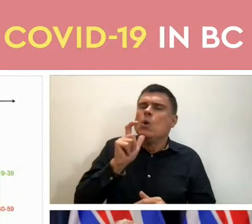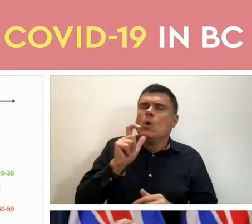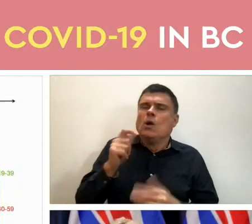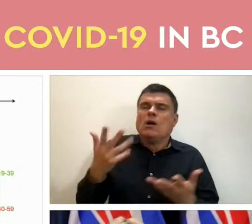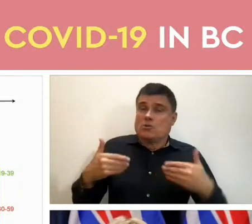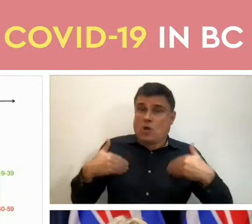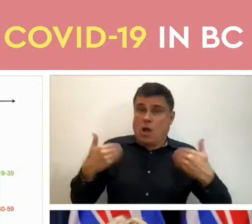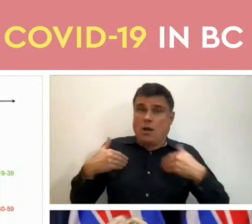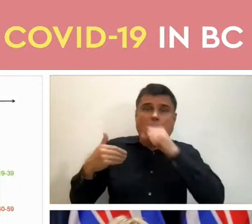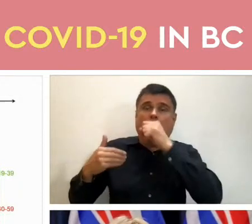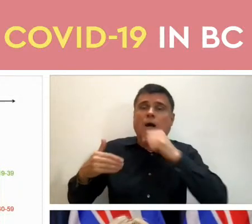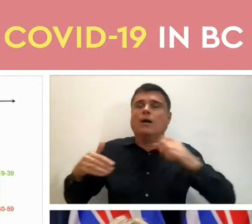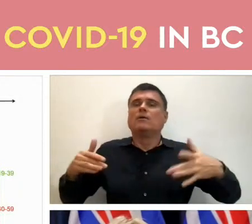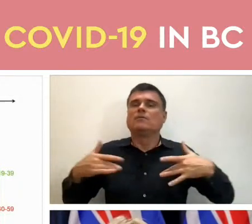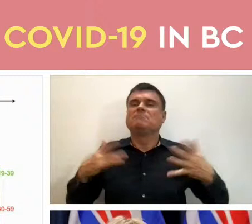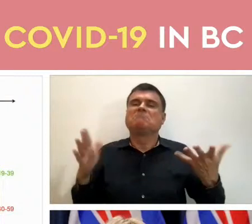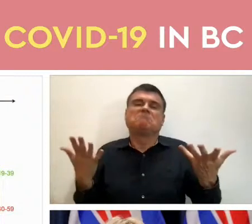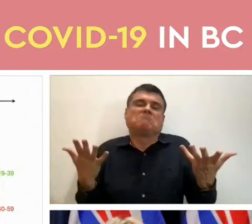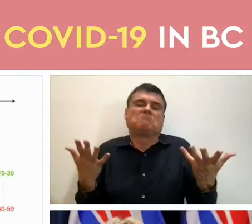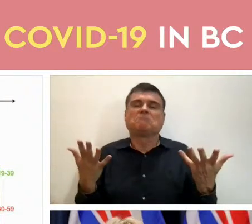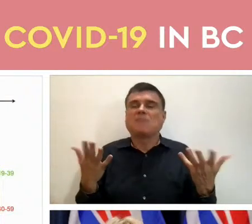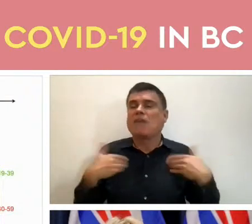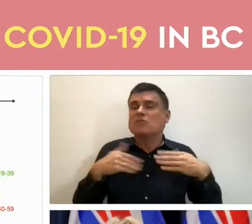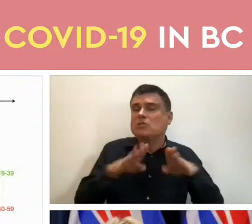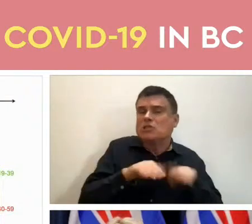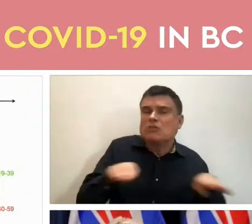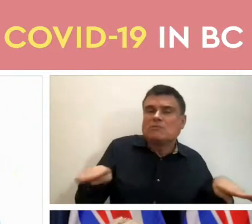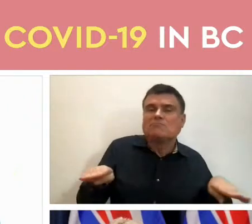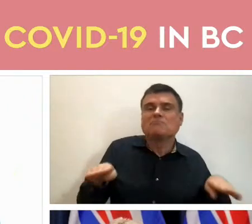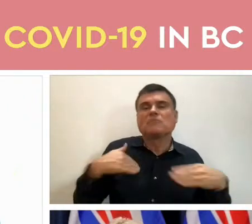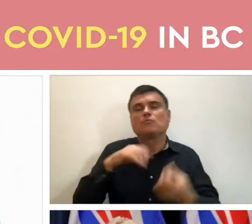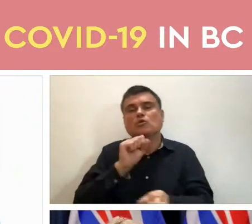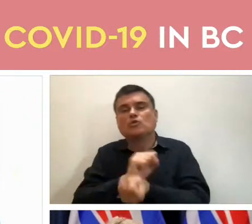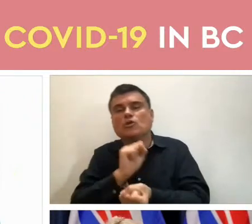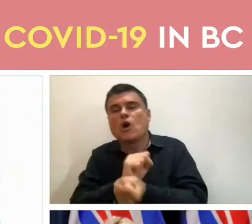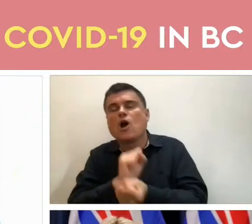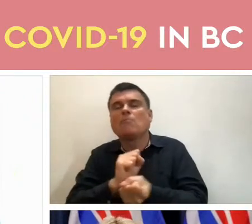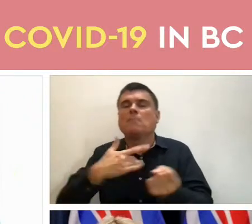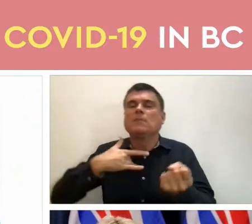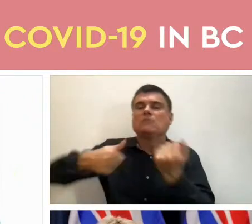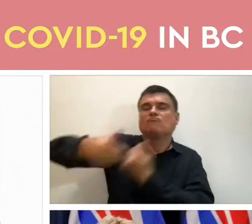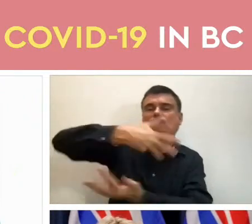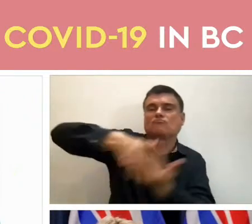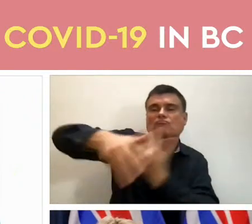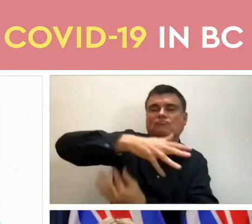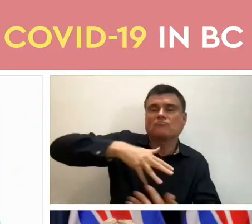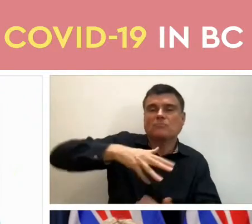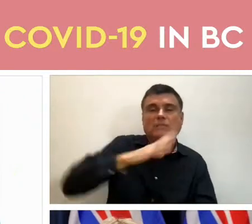in community, social connections as well. So 19 to 39 and the 40 to 59